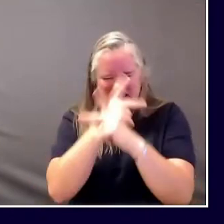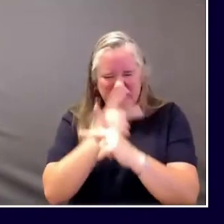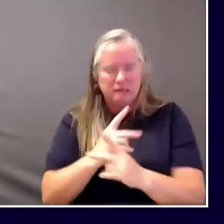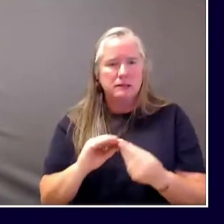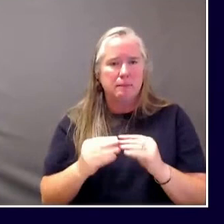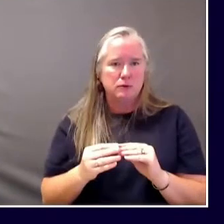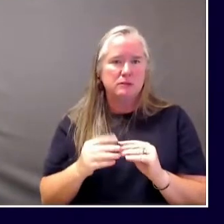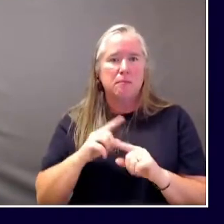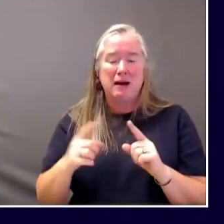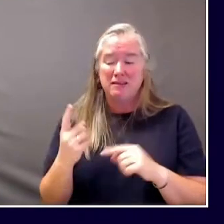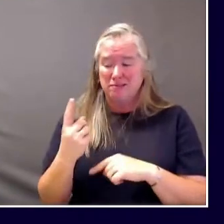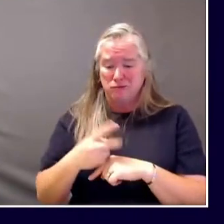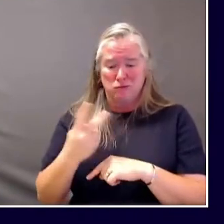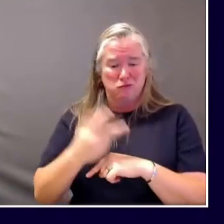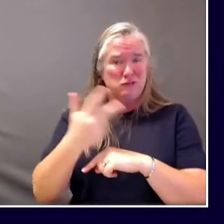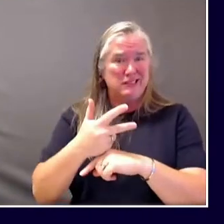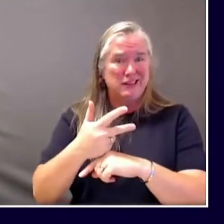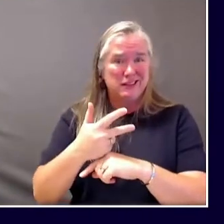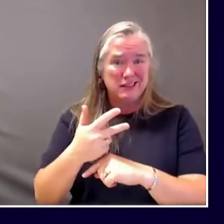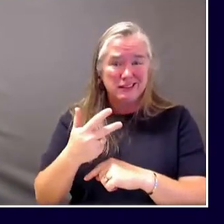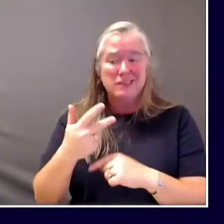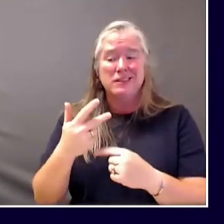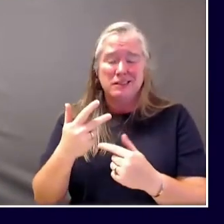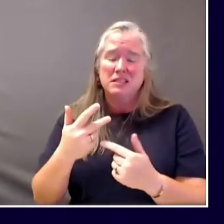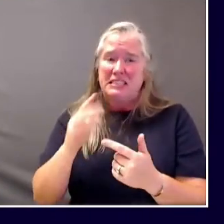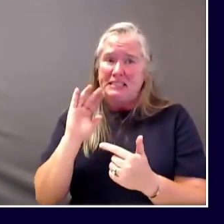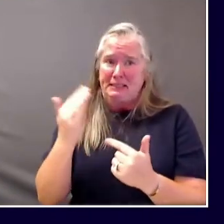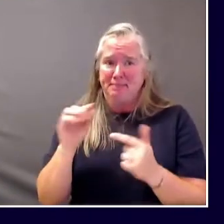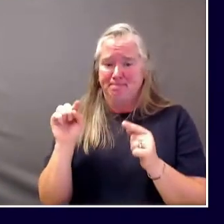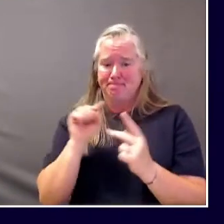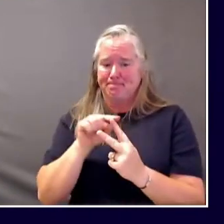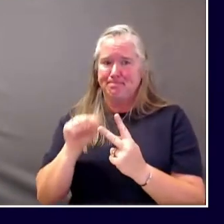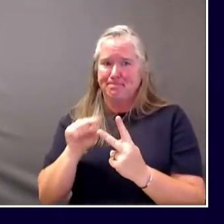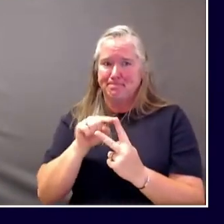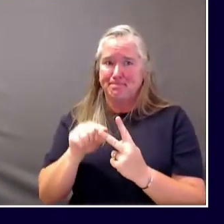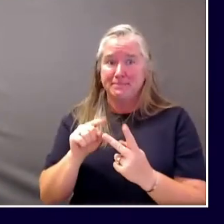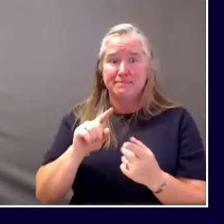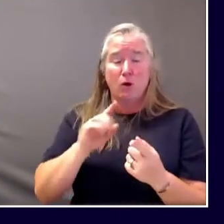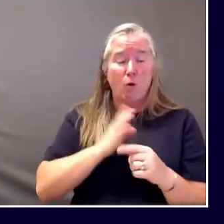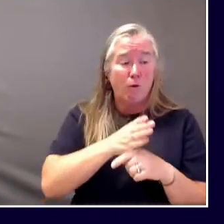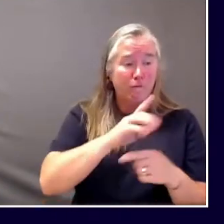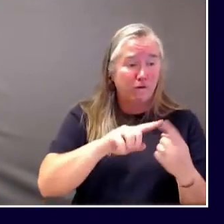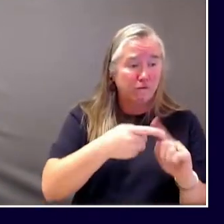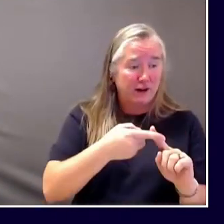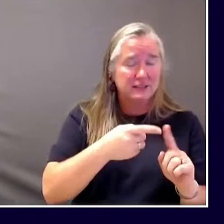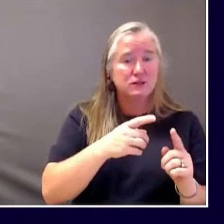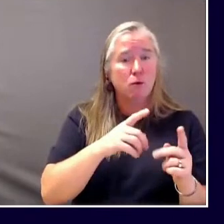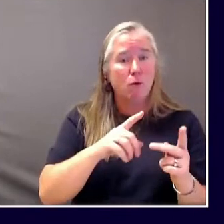thank you